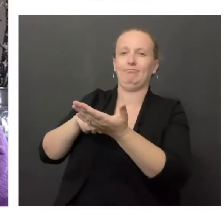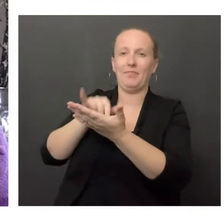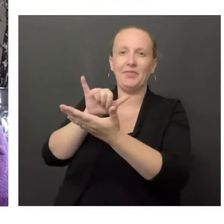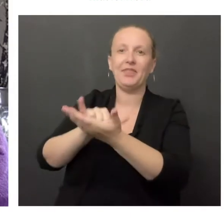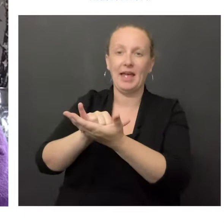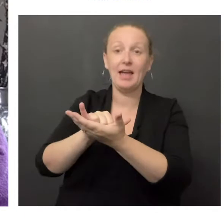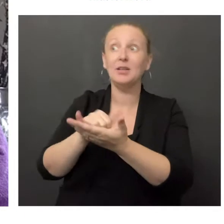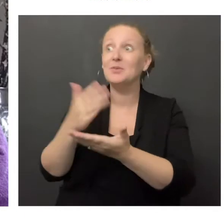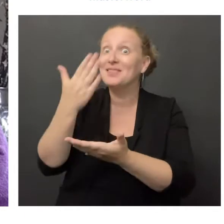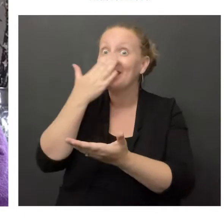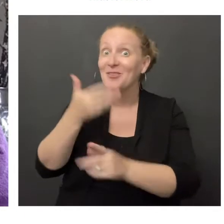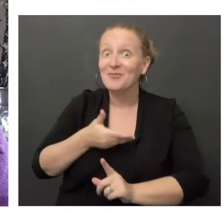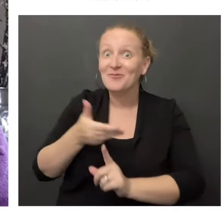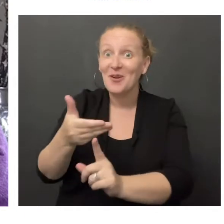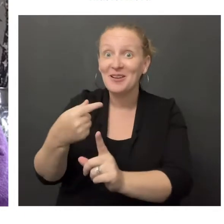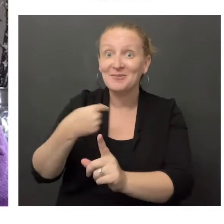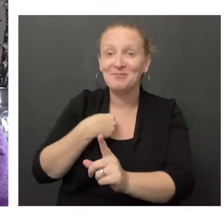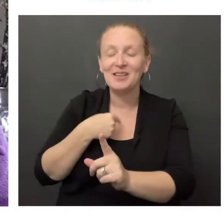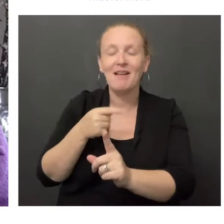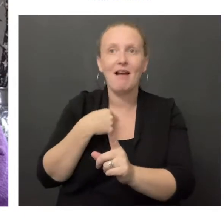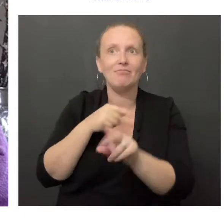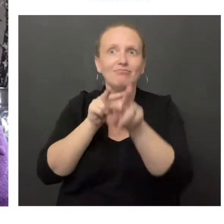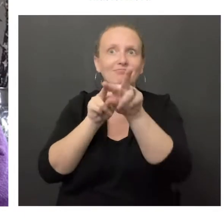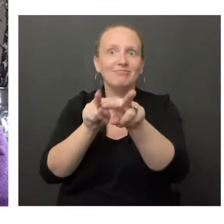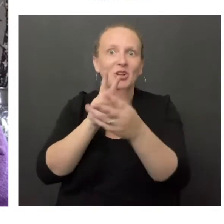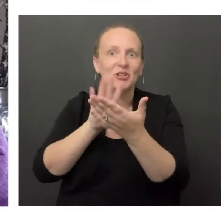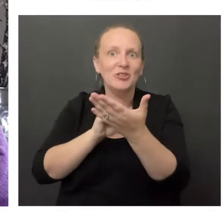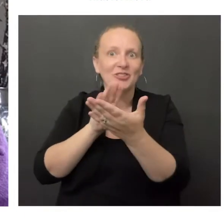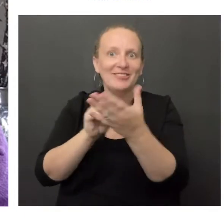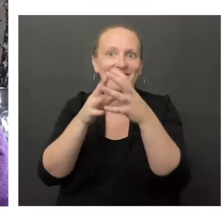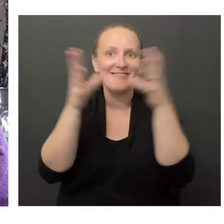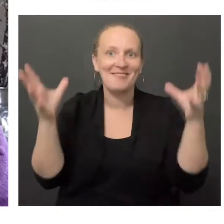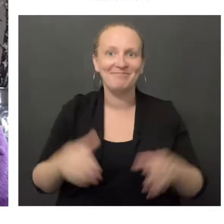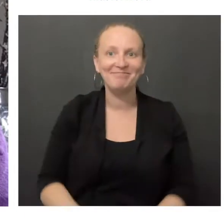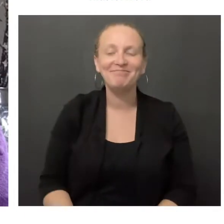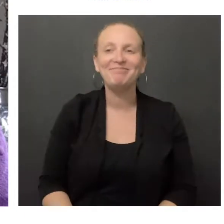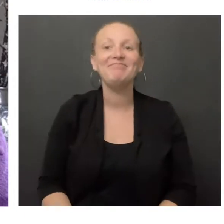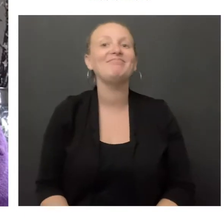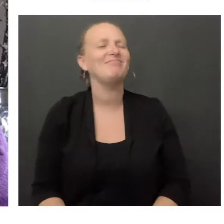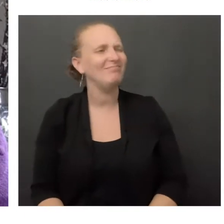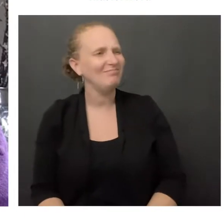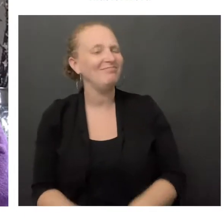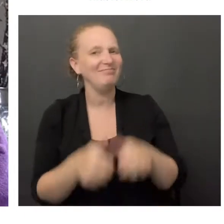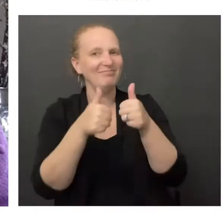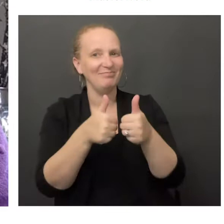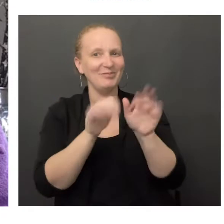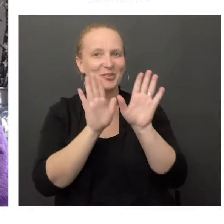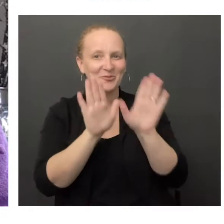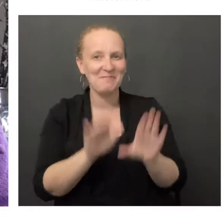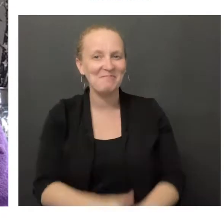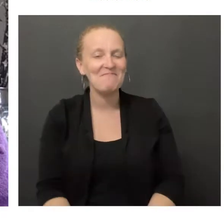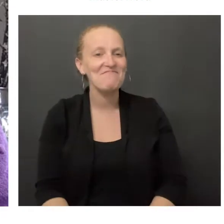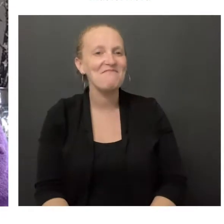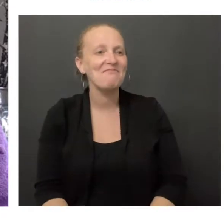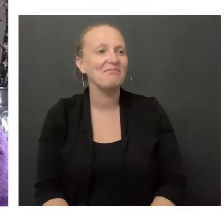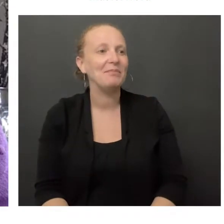to learning a ton from these, these series. Great, great! And as we're going through wave